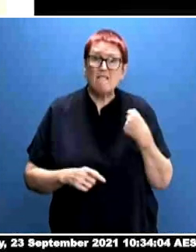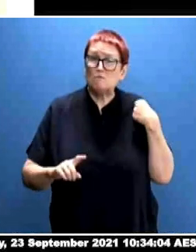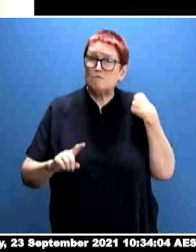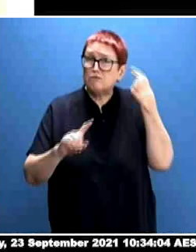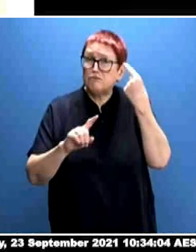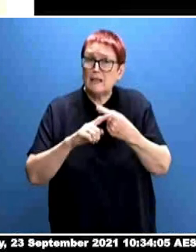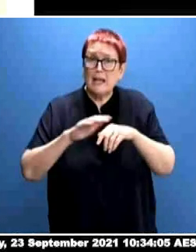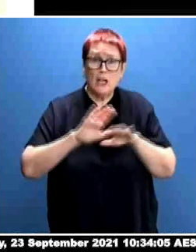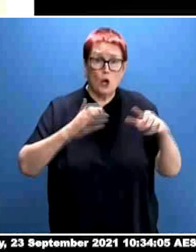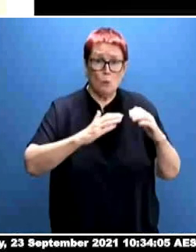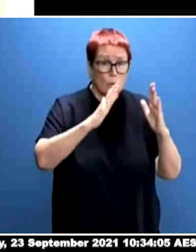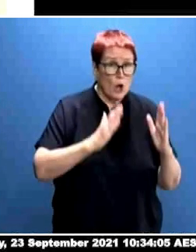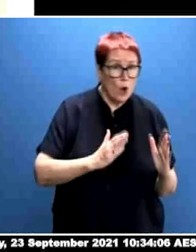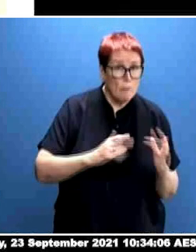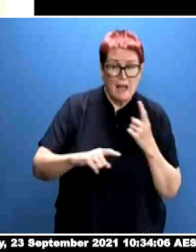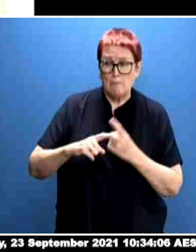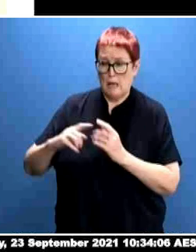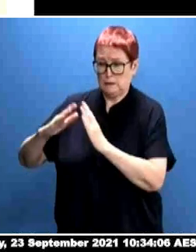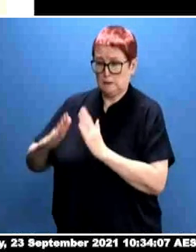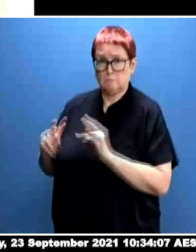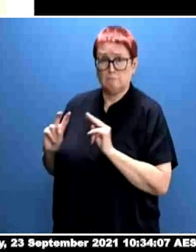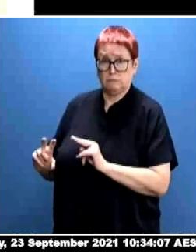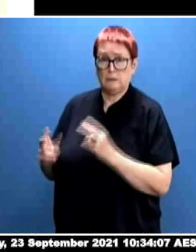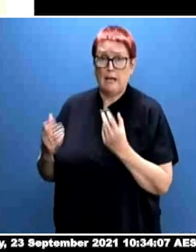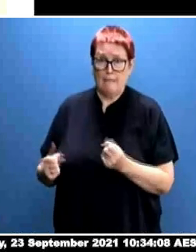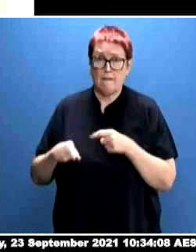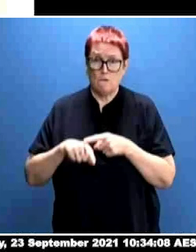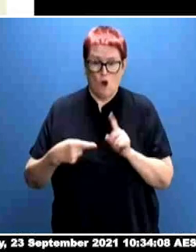I see. Then, if we go over the page then